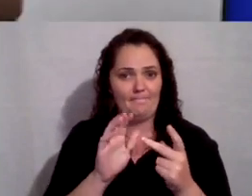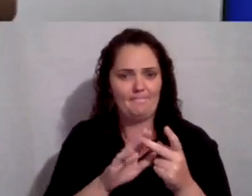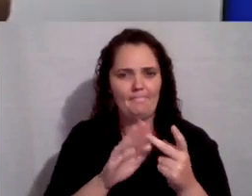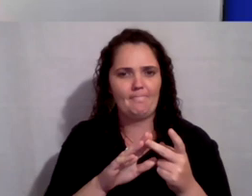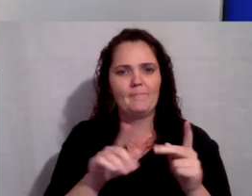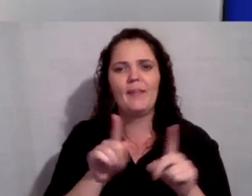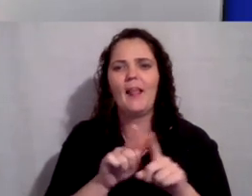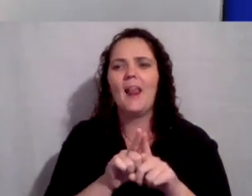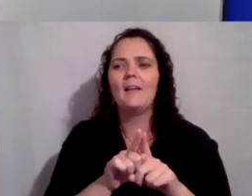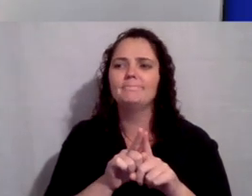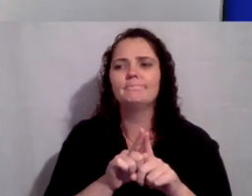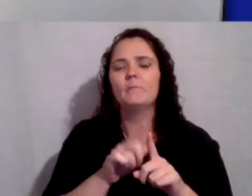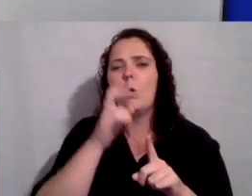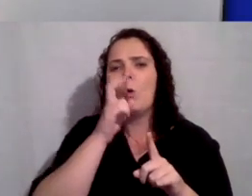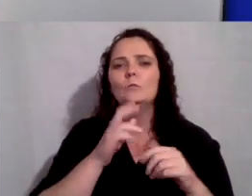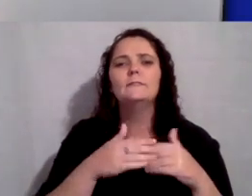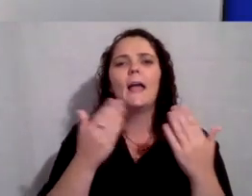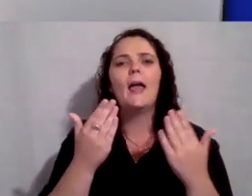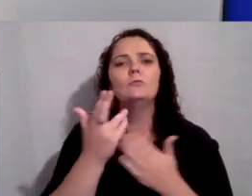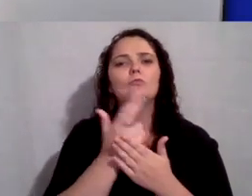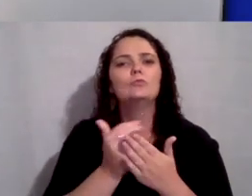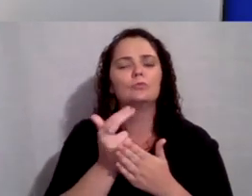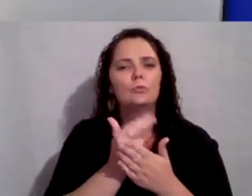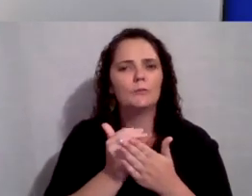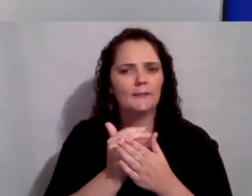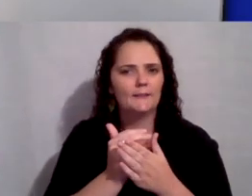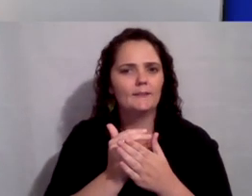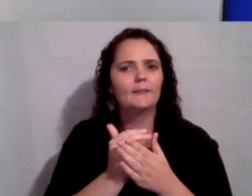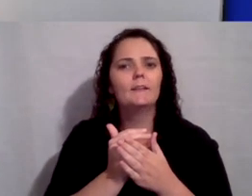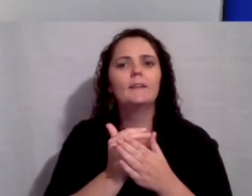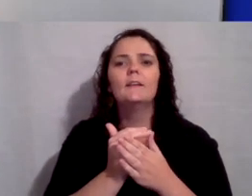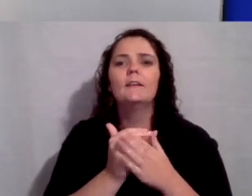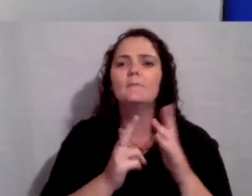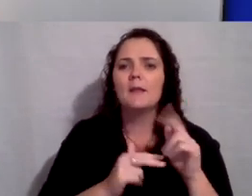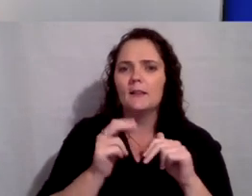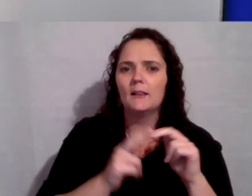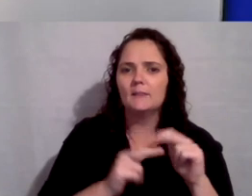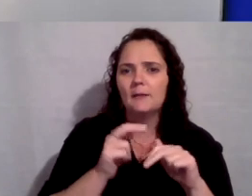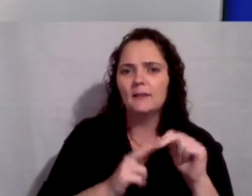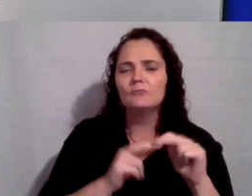do something that was like the Olday drawing, where we're going to do a drawing where we do build up some contour, we draw in a way that's a little